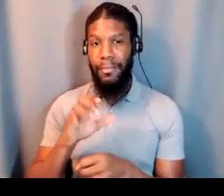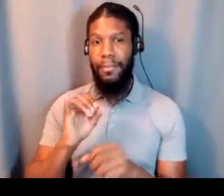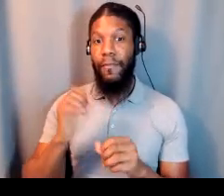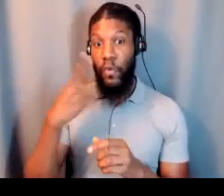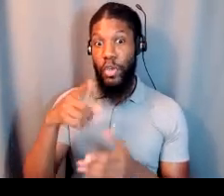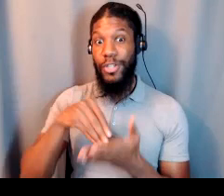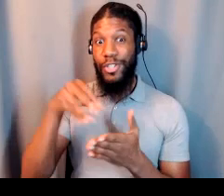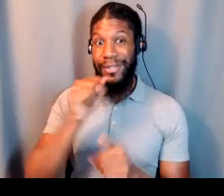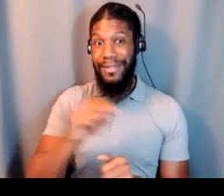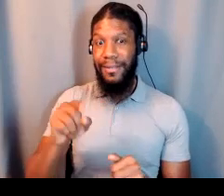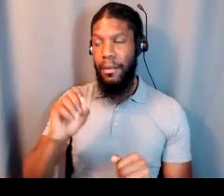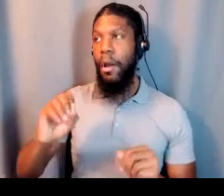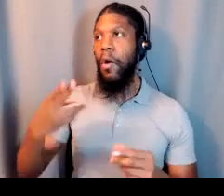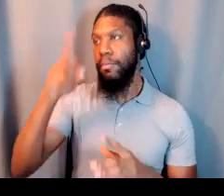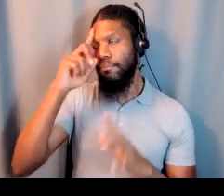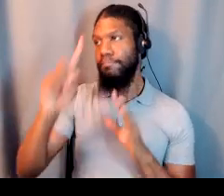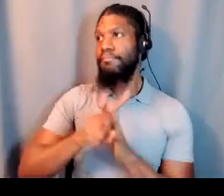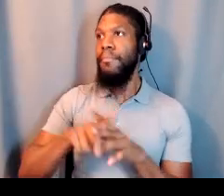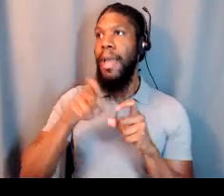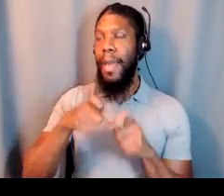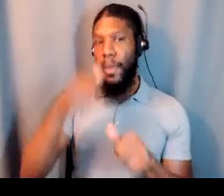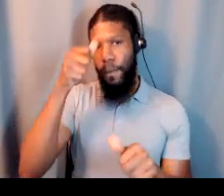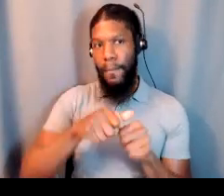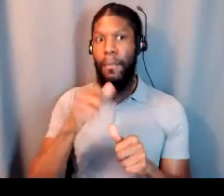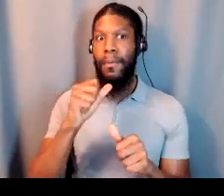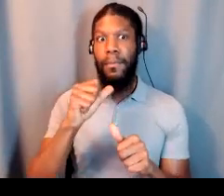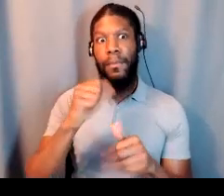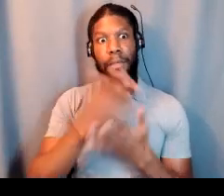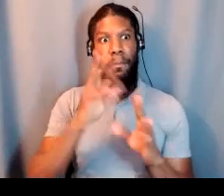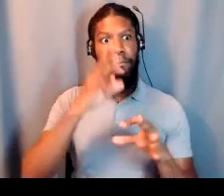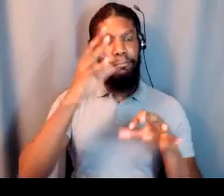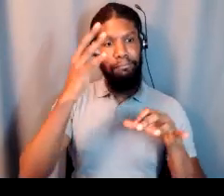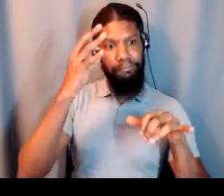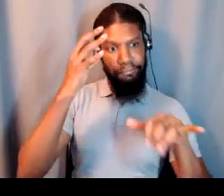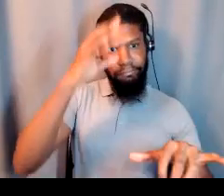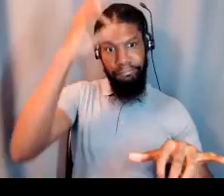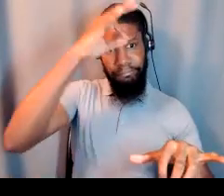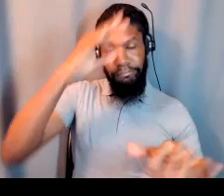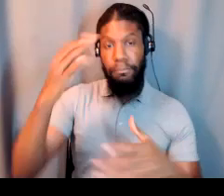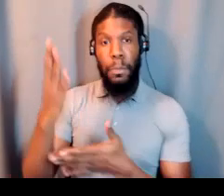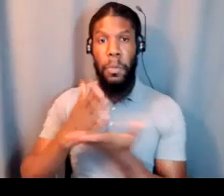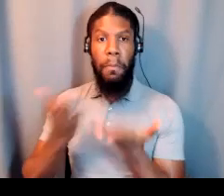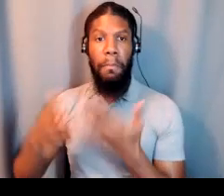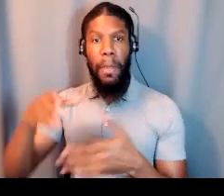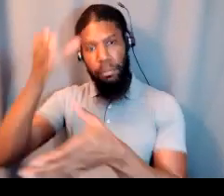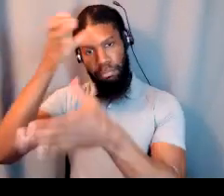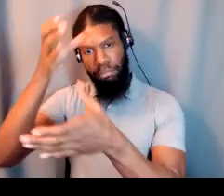to take the needs of their various audiences into account when drafting and revising a paper. Additionally, responding as a